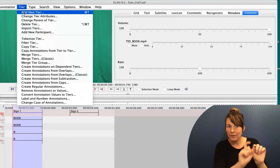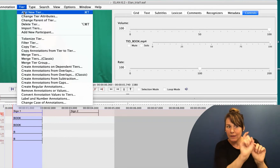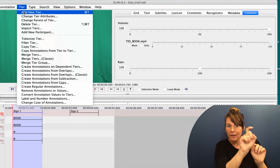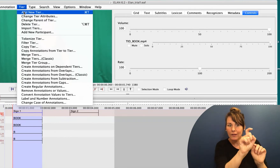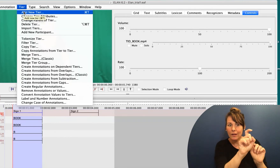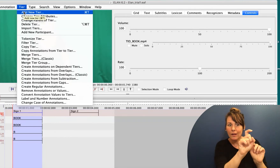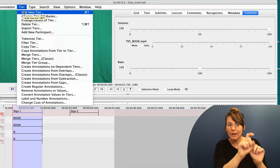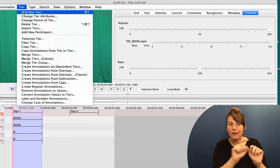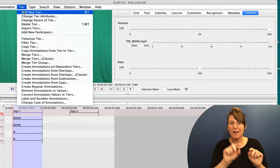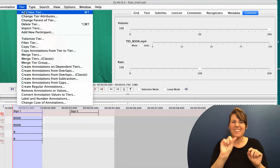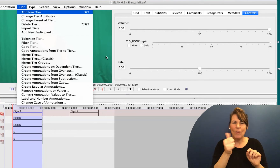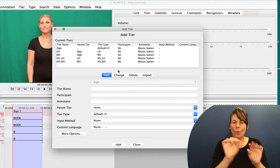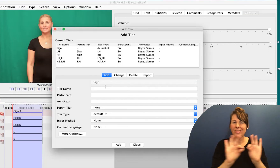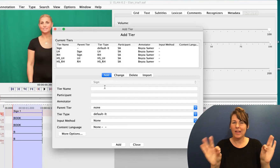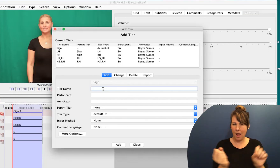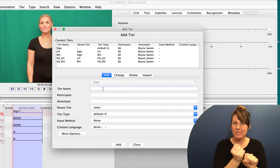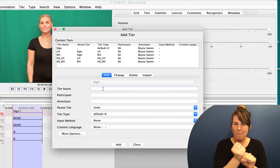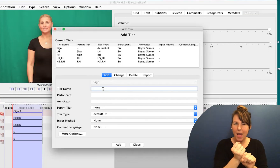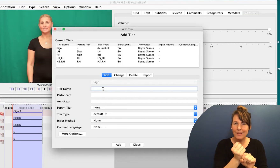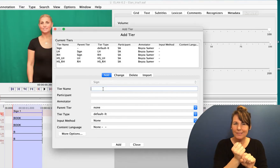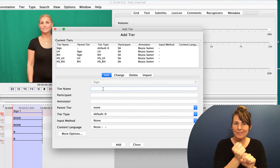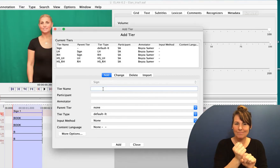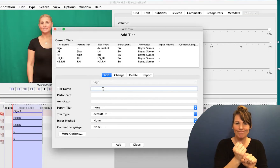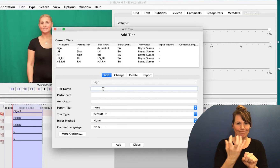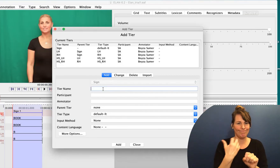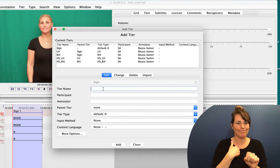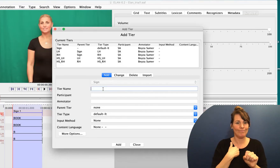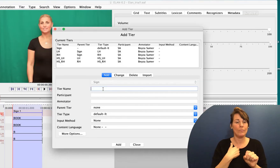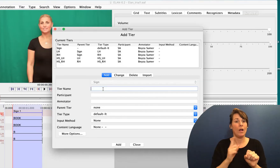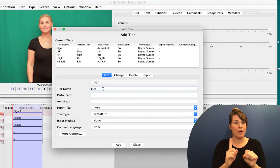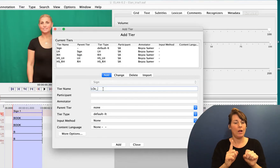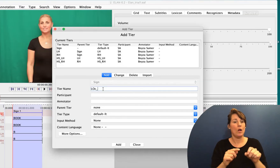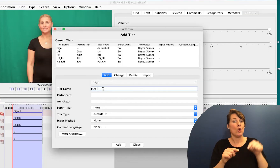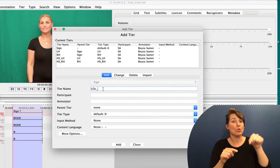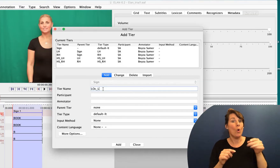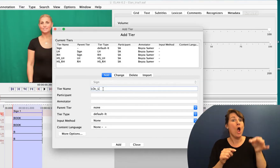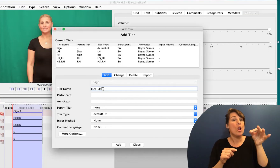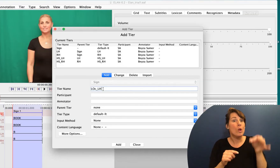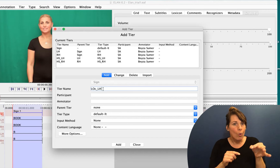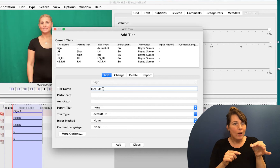So I go to "Tier" and "Add new tier". Tier name will be location left hand.